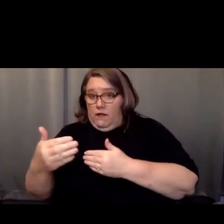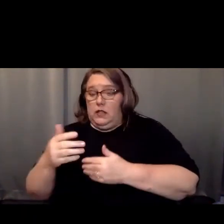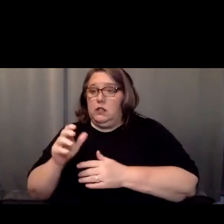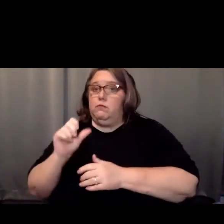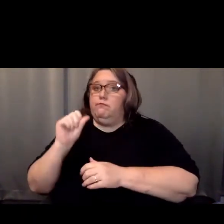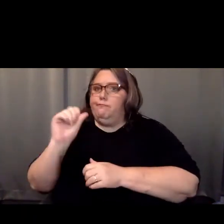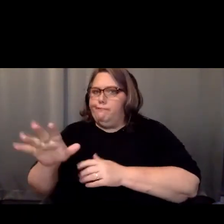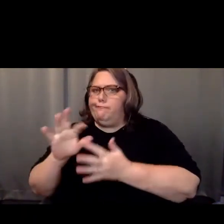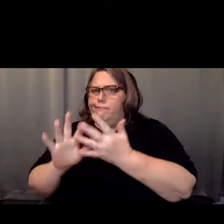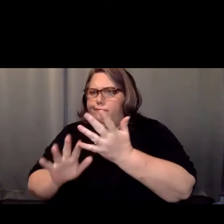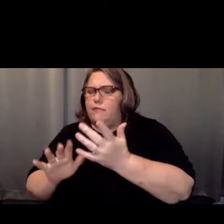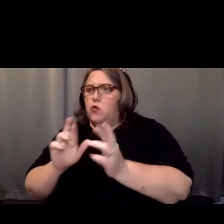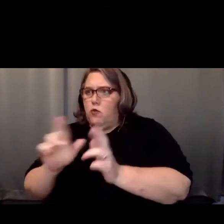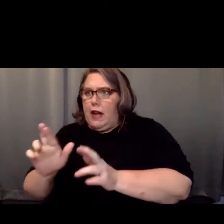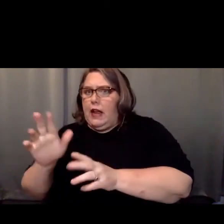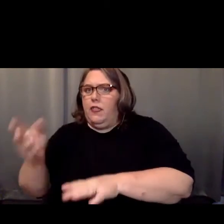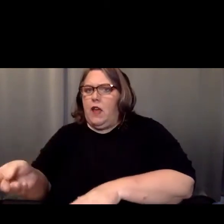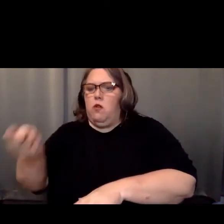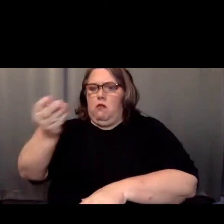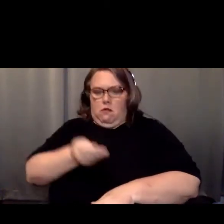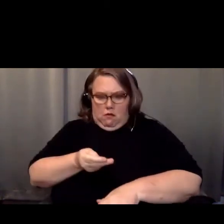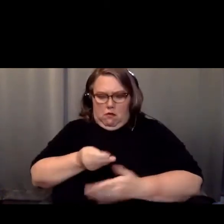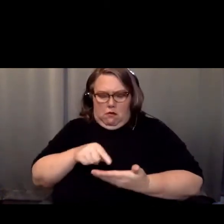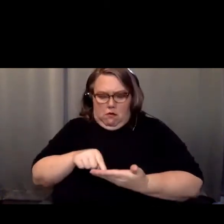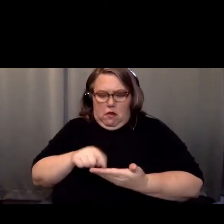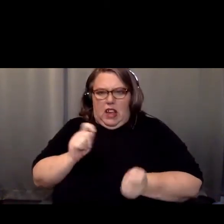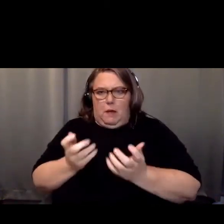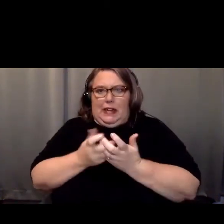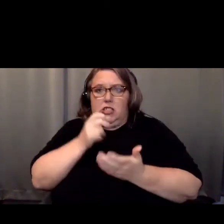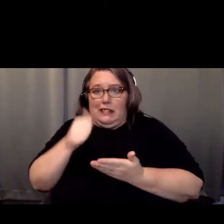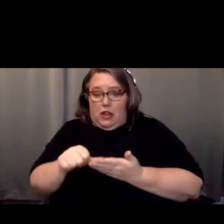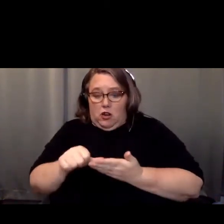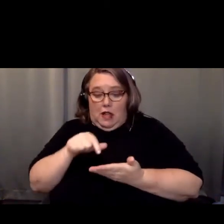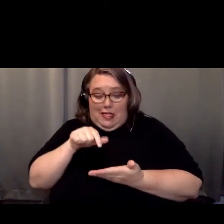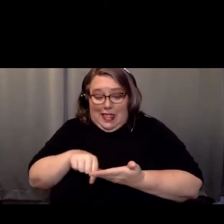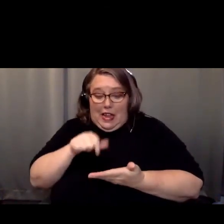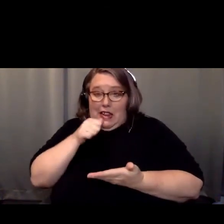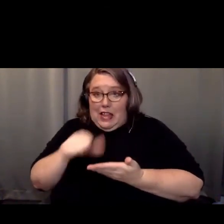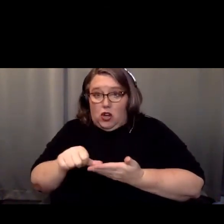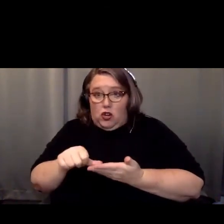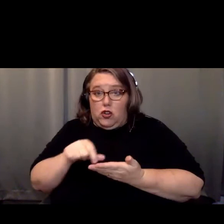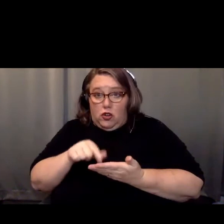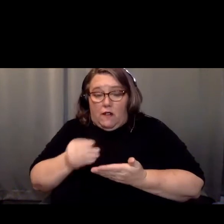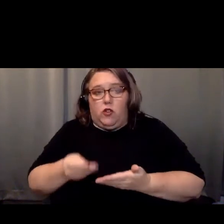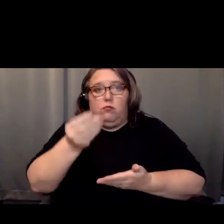then once your disability office has reviewed all of your records, they will give you a letter saying,